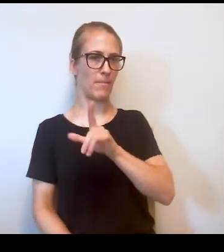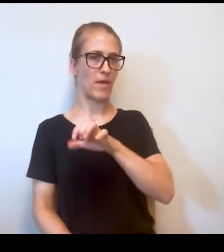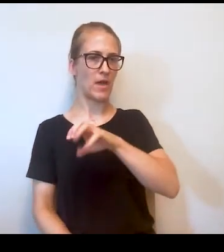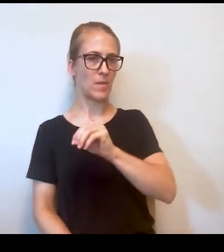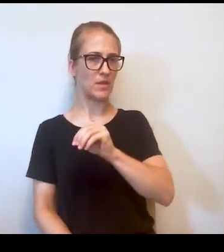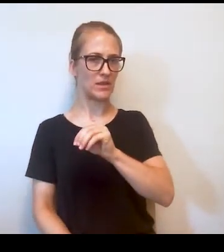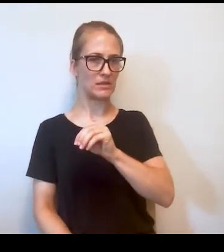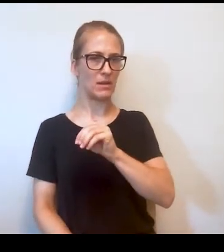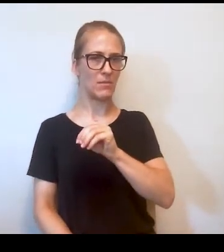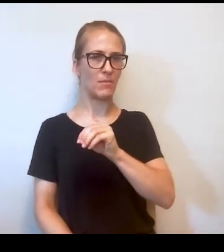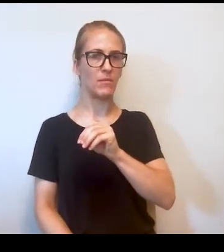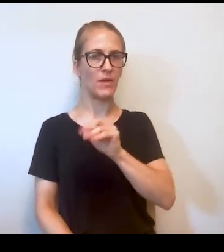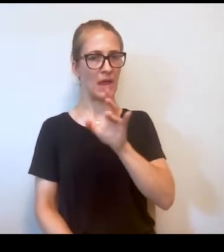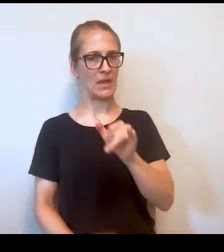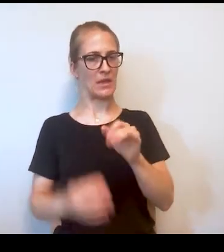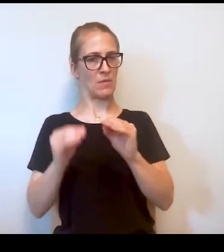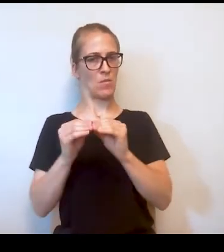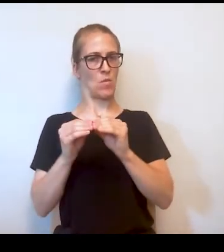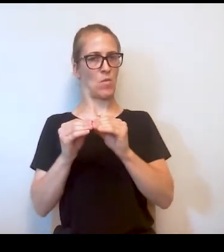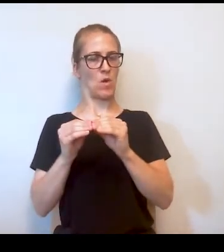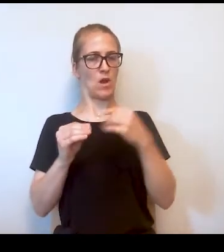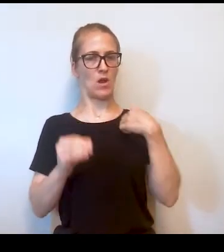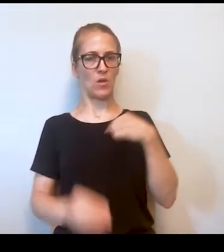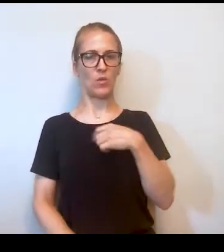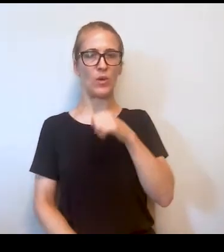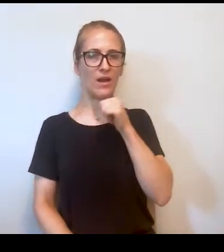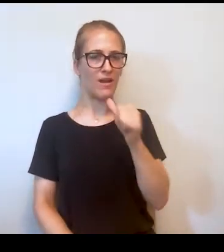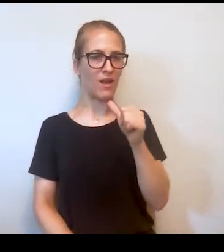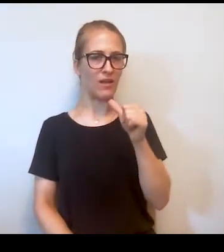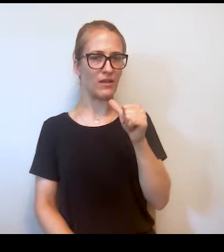which is, again, we're not looking internally